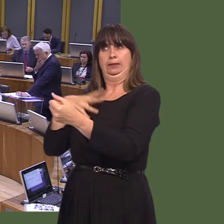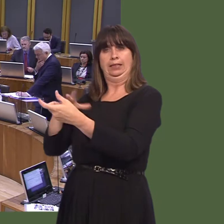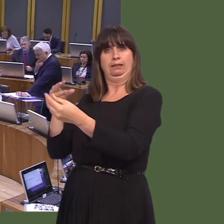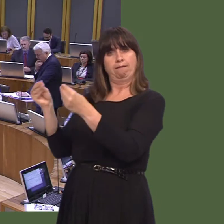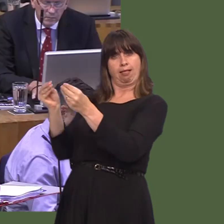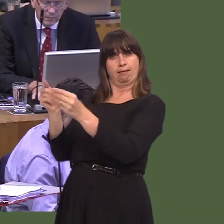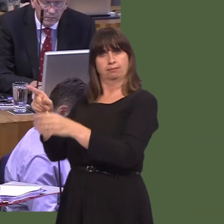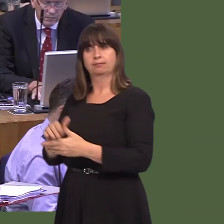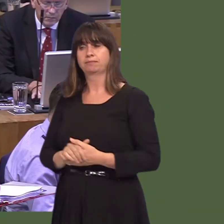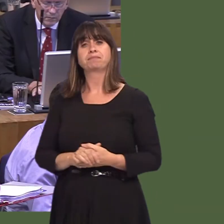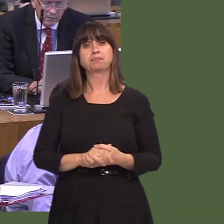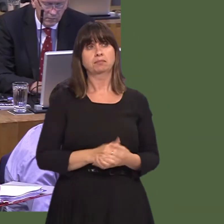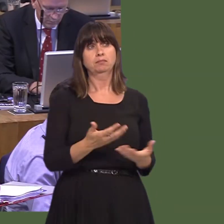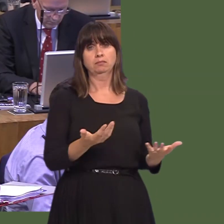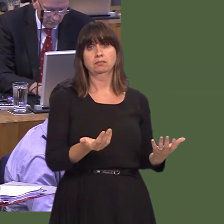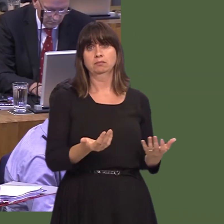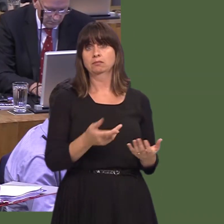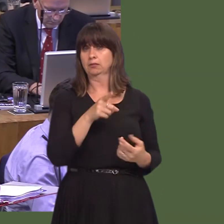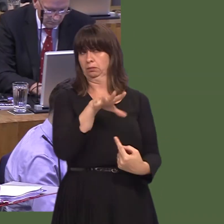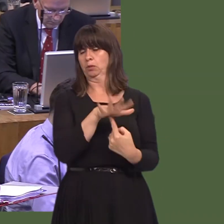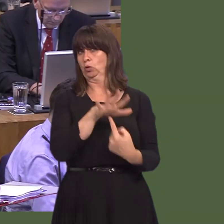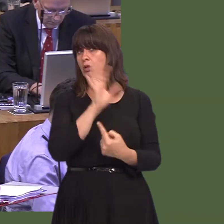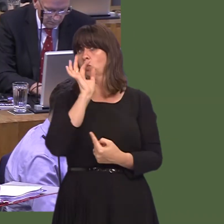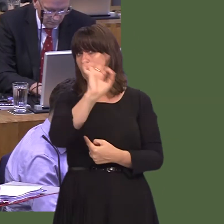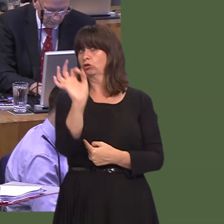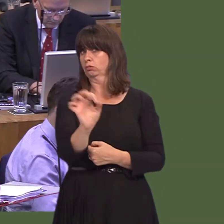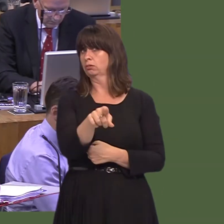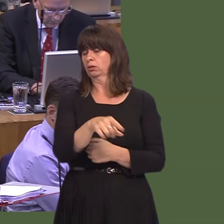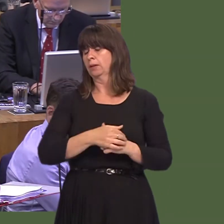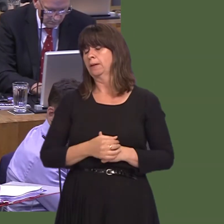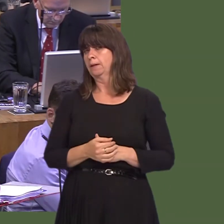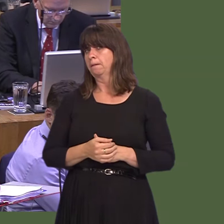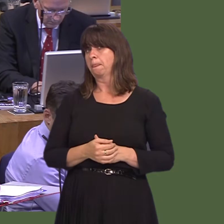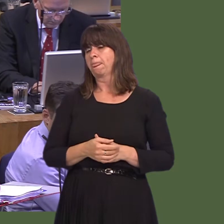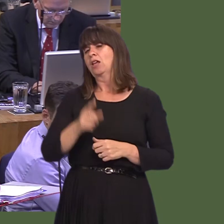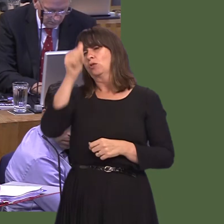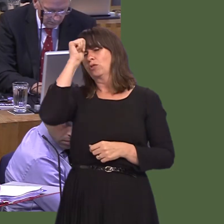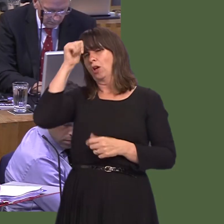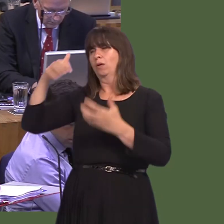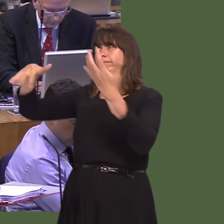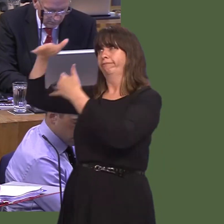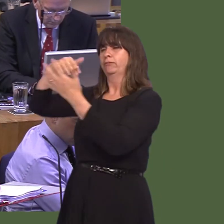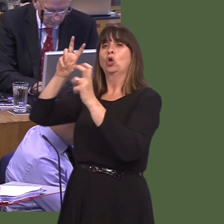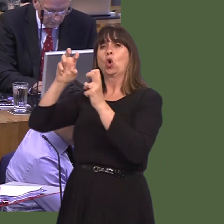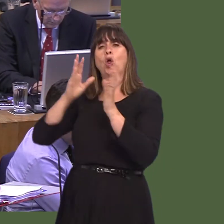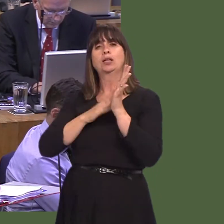of course, but she does ask an important question. This is tied up, as she will know, in the Misuse of Drugs Act 1971, which is not devolved,